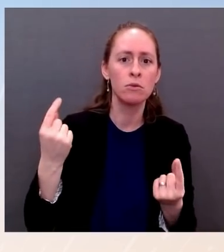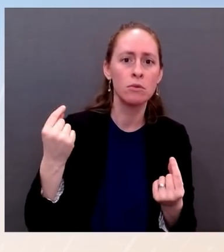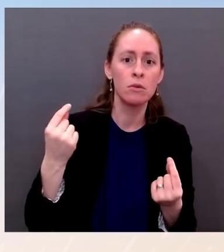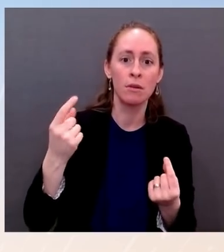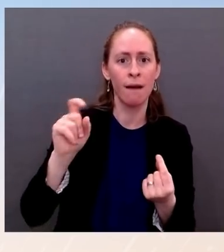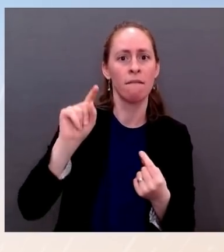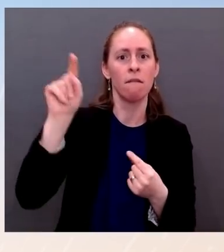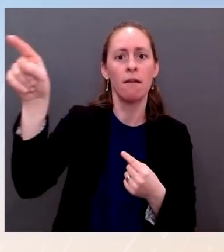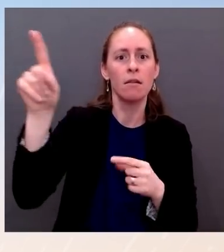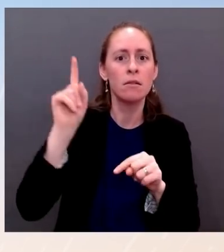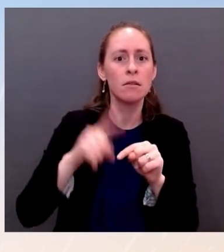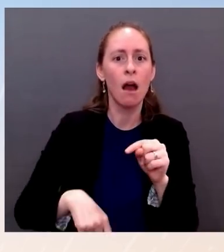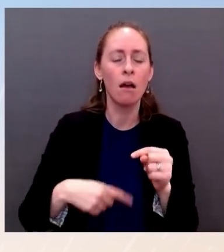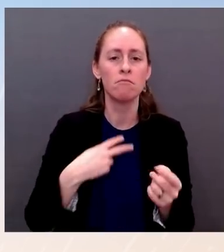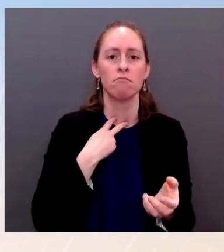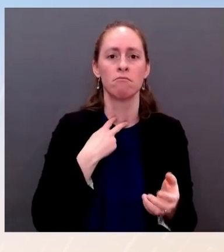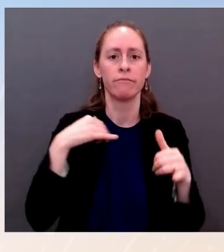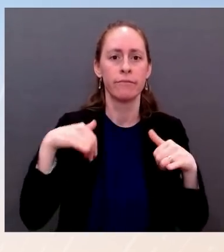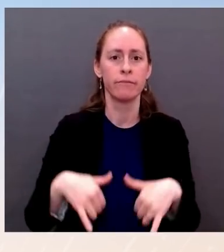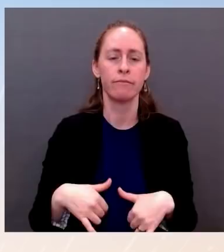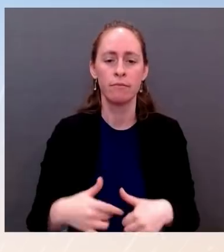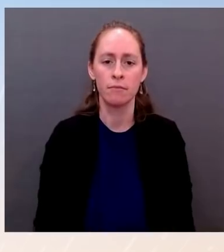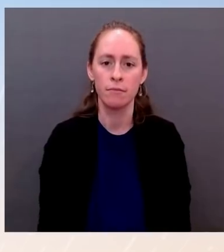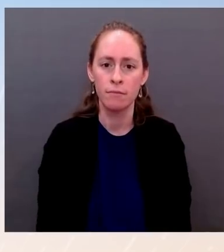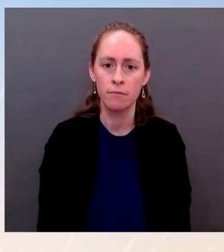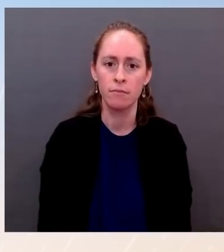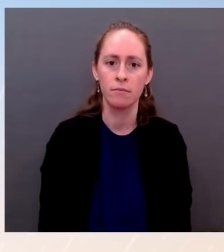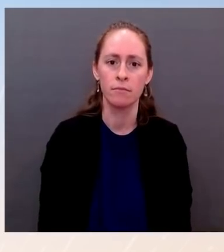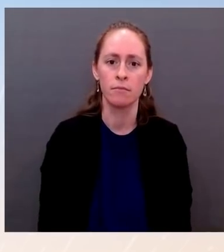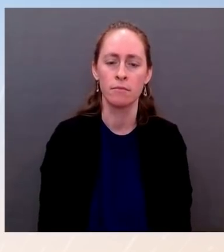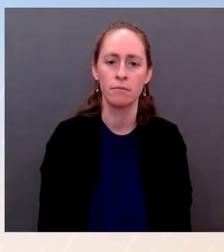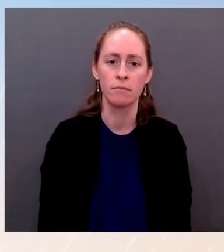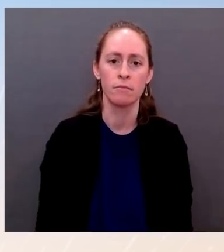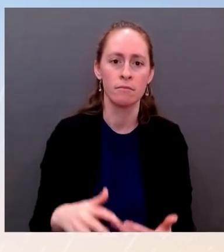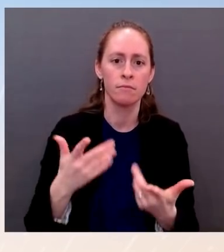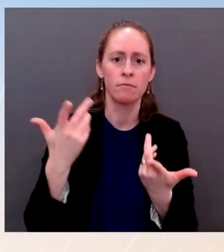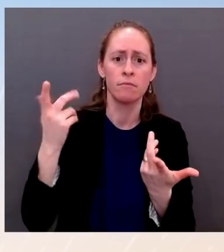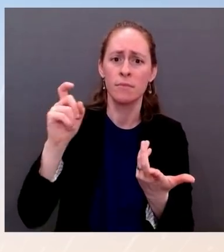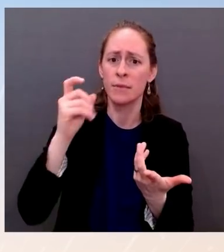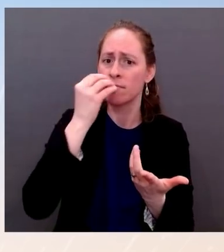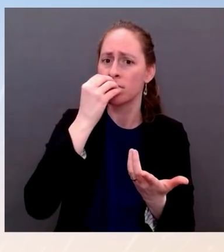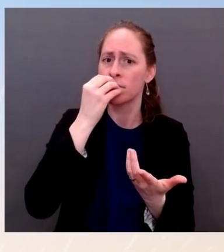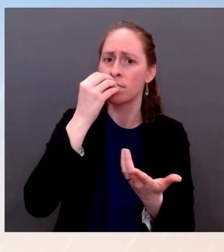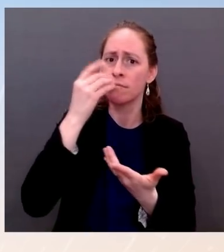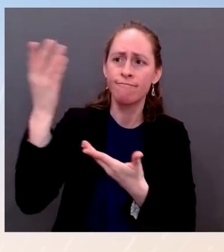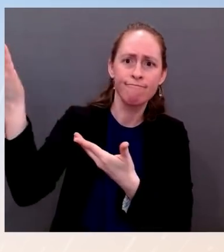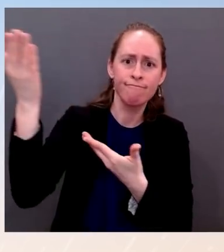to get auto parts to manufacturers who are trying to make vehicles. So, this is -- whatever their intended,